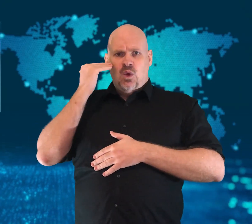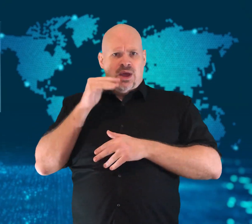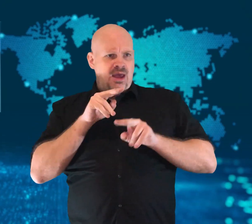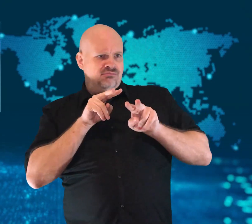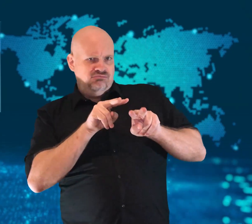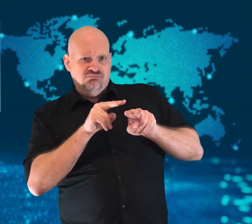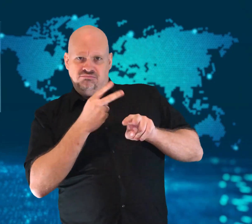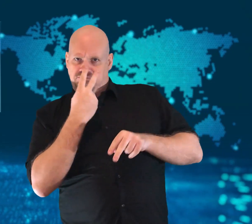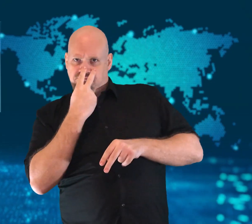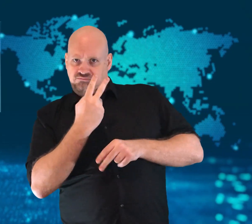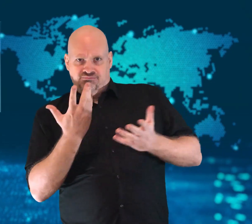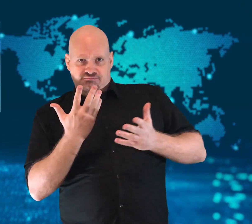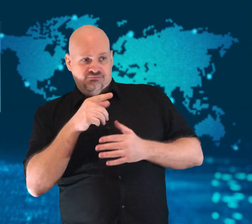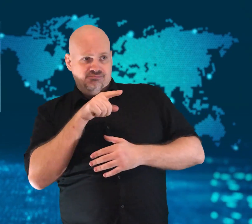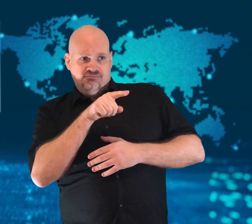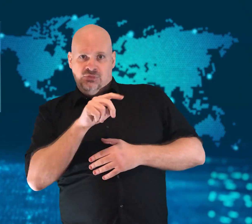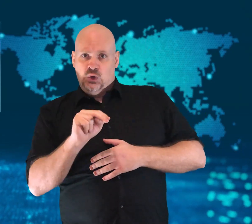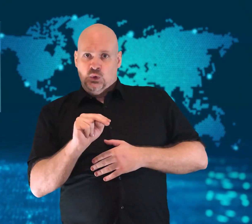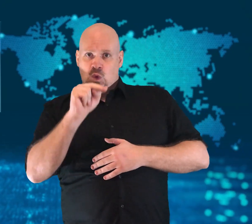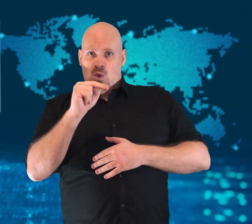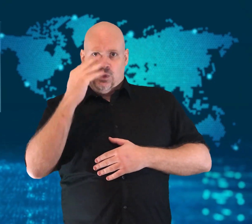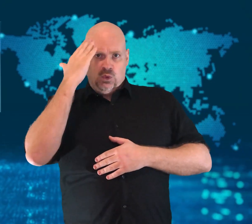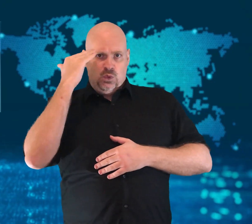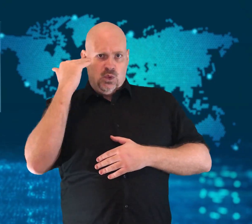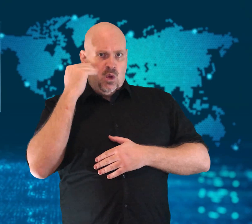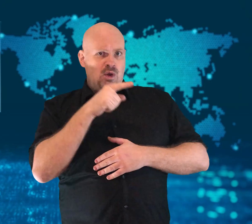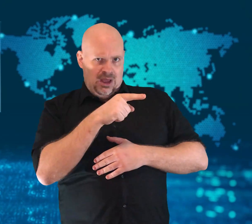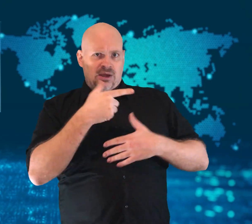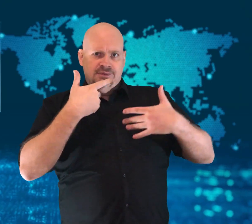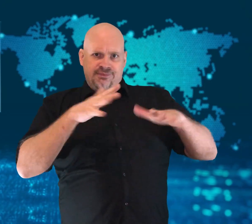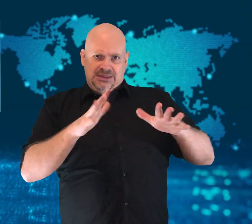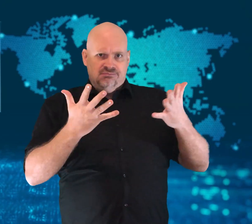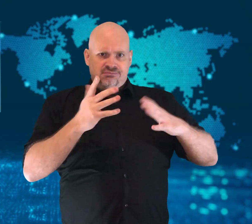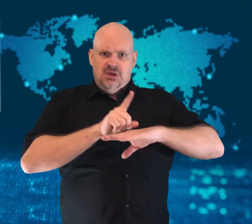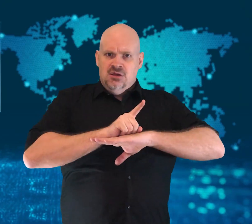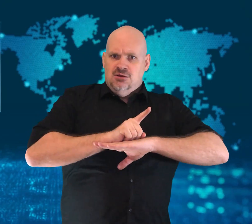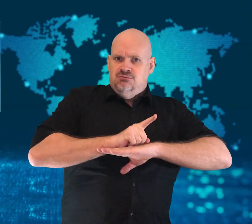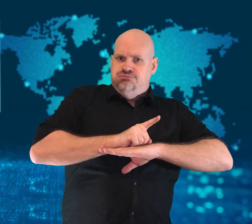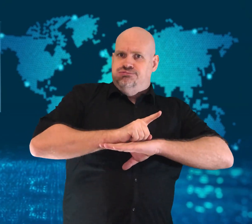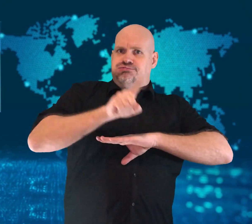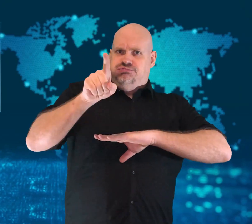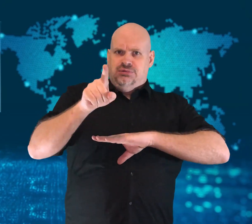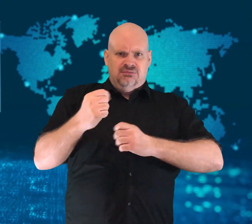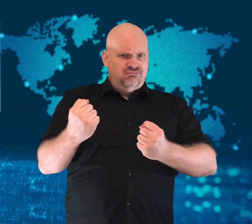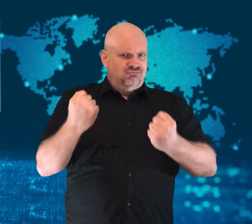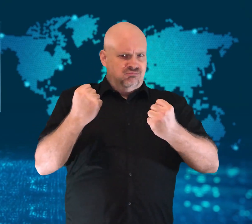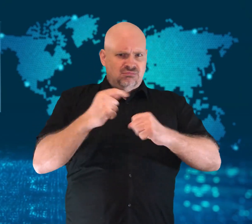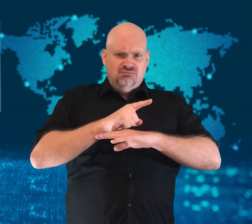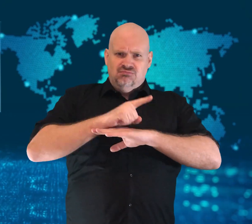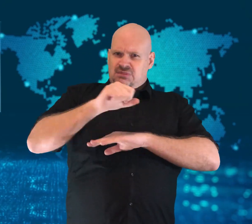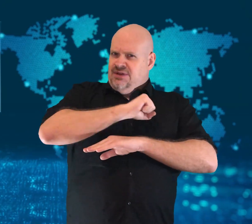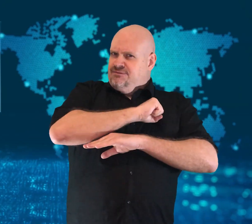Japan and South Korea reported that North Korea fired a